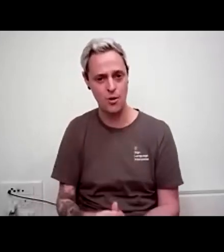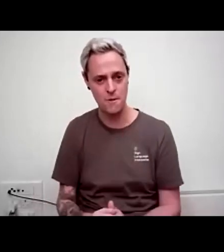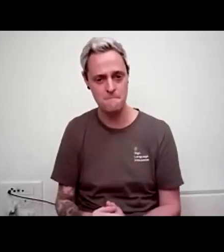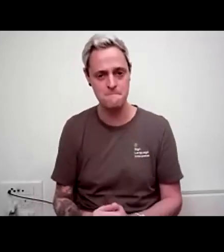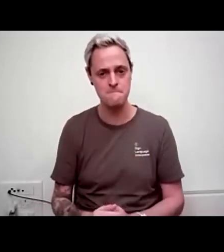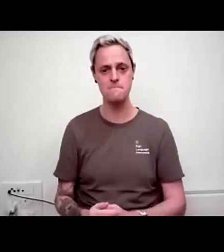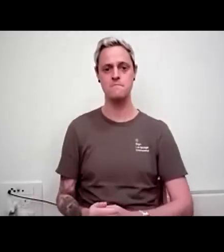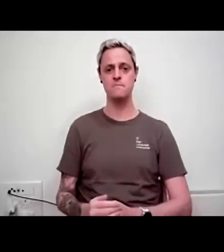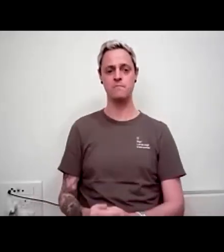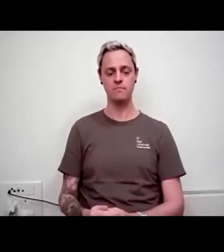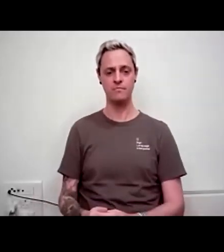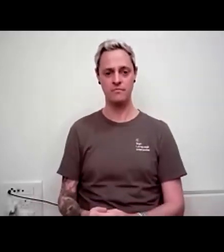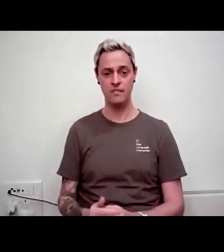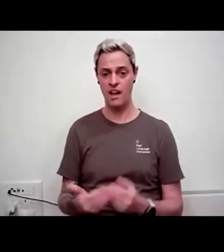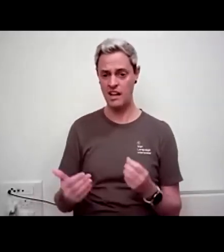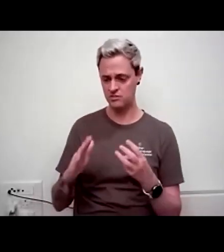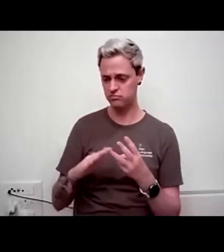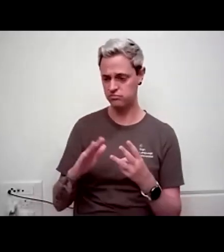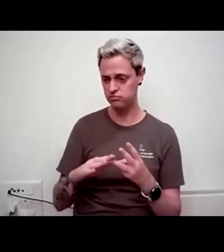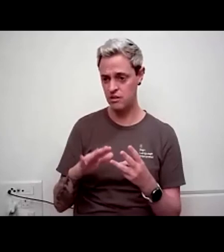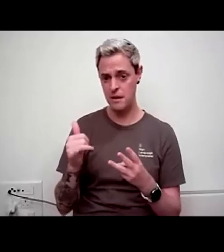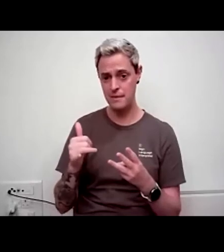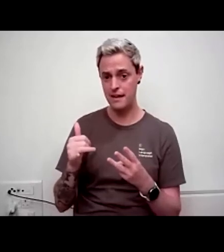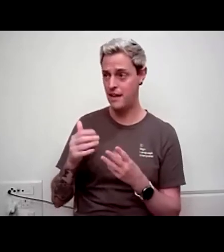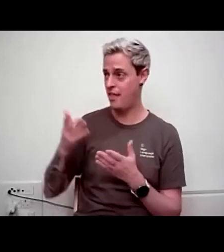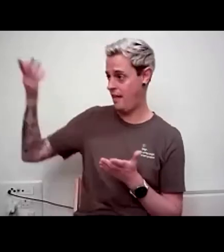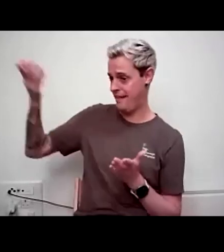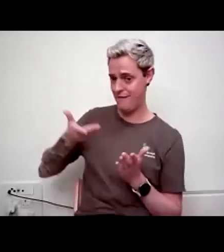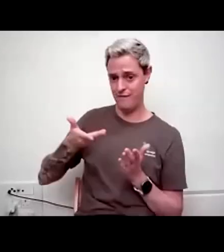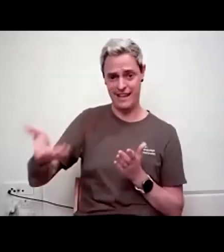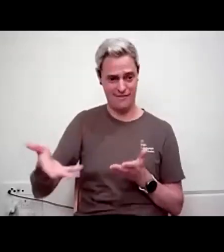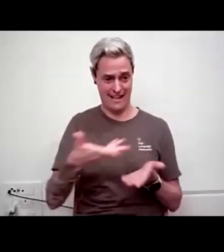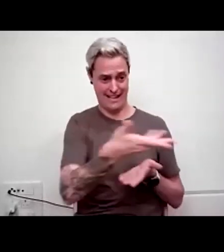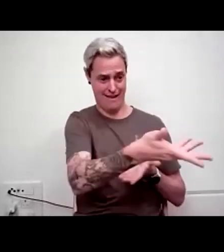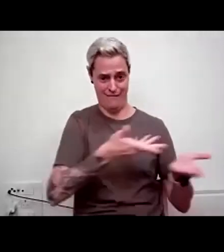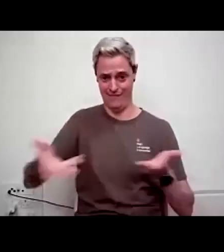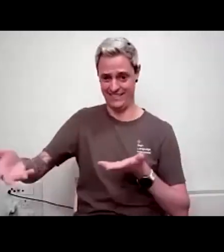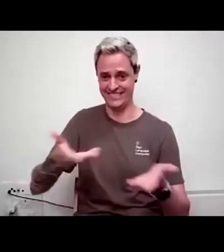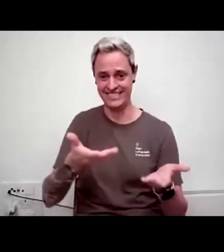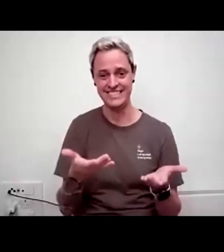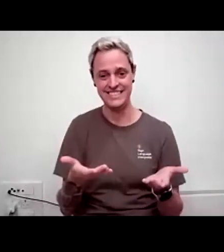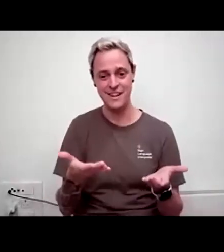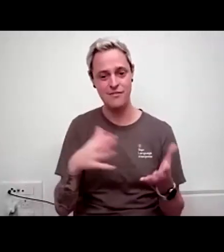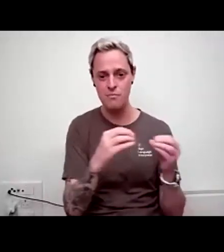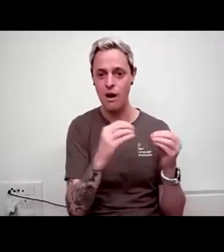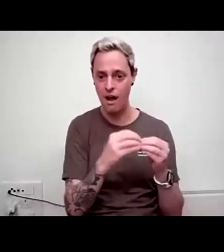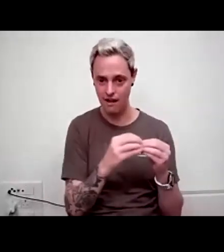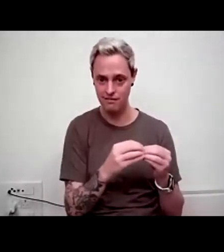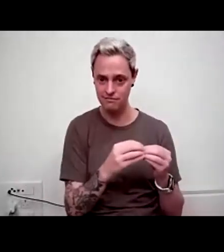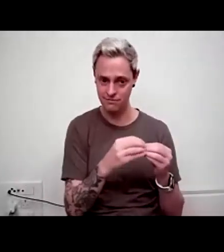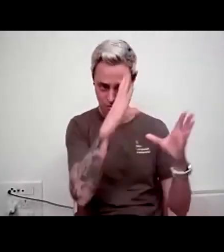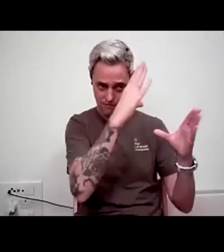And finally, I think we might interpret the gift giving model, if I can call it that, of what Brian has offered us today,